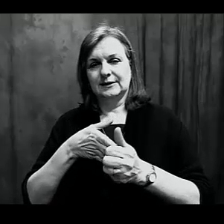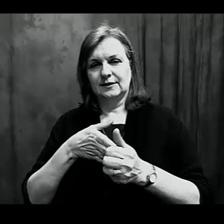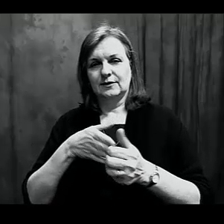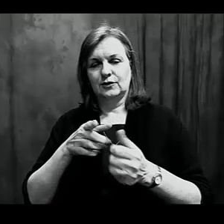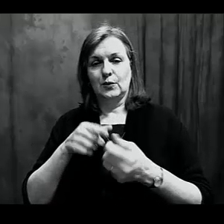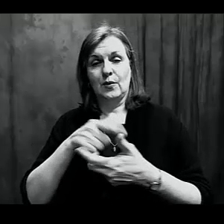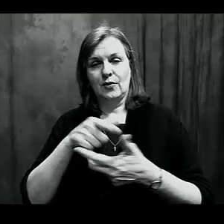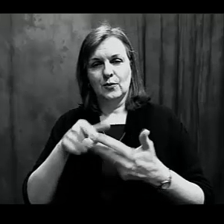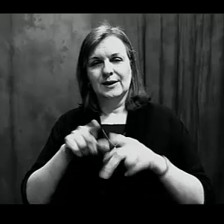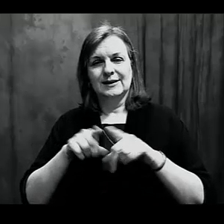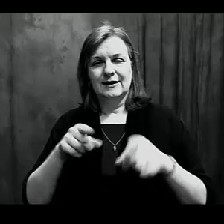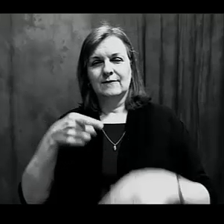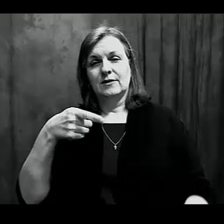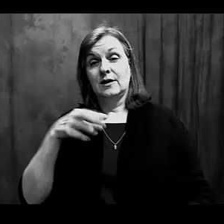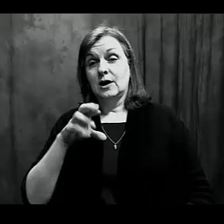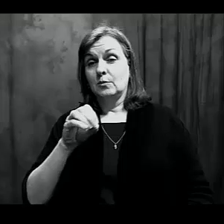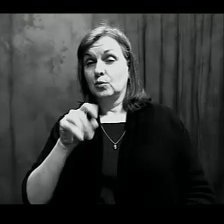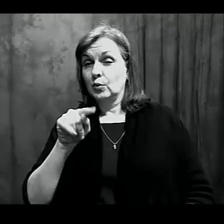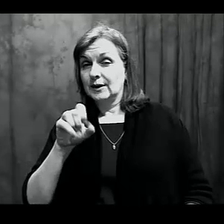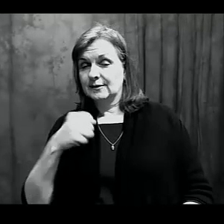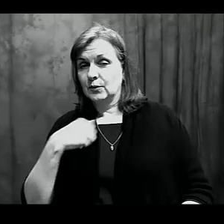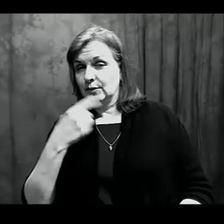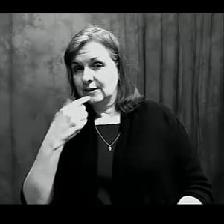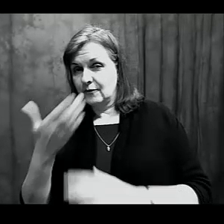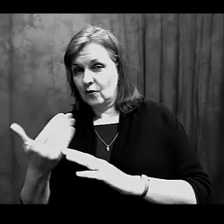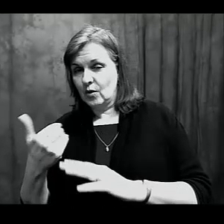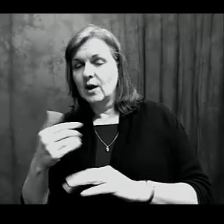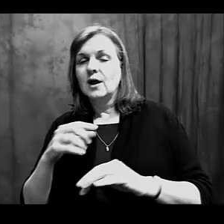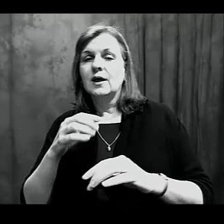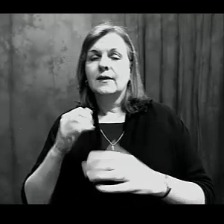three different protists we said right